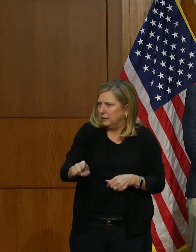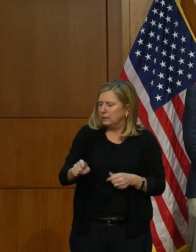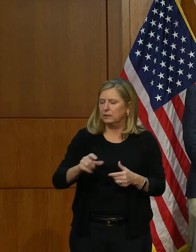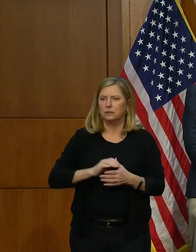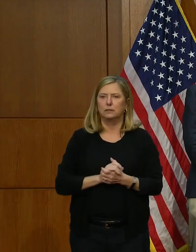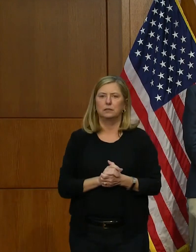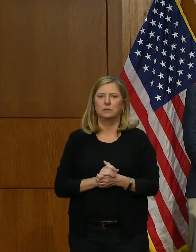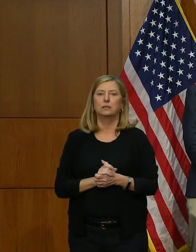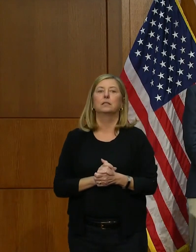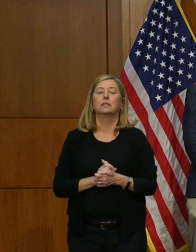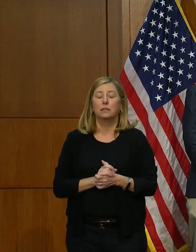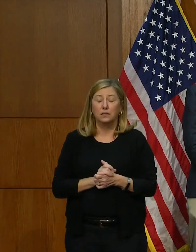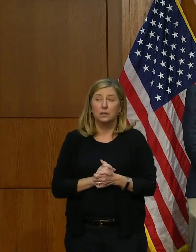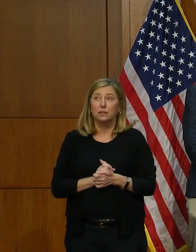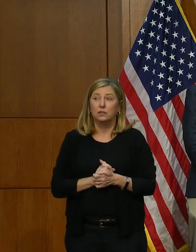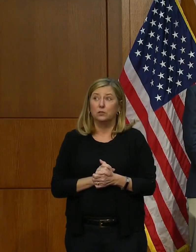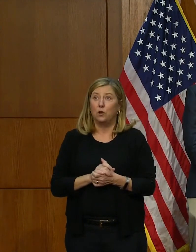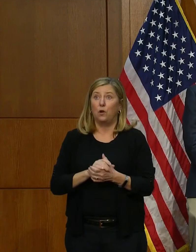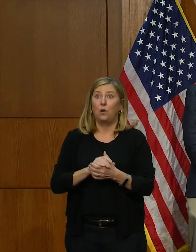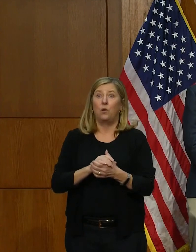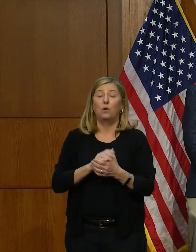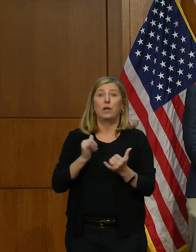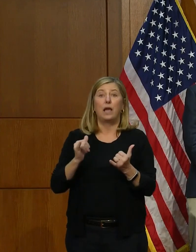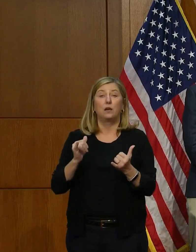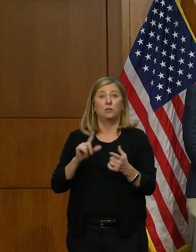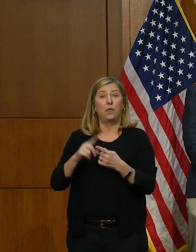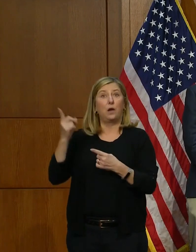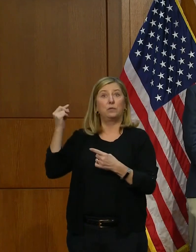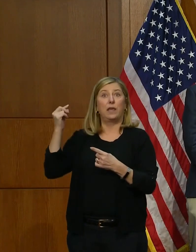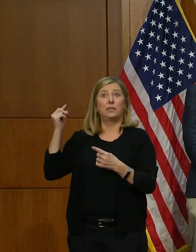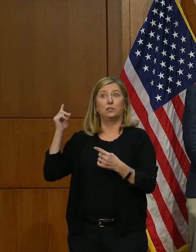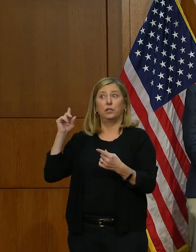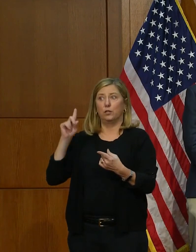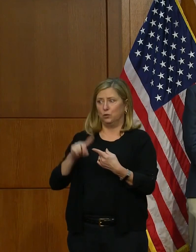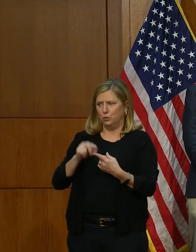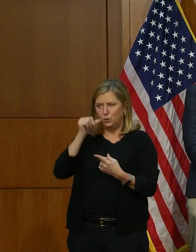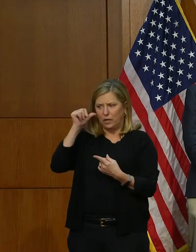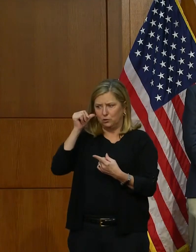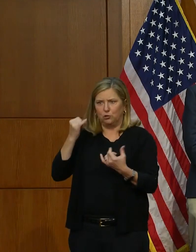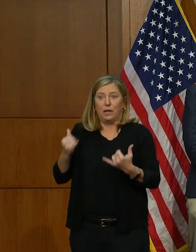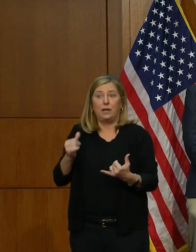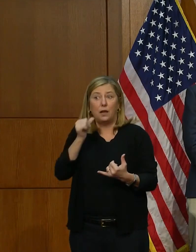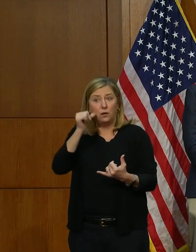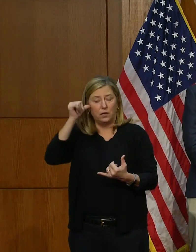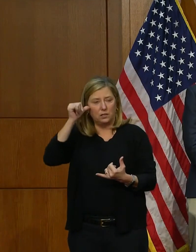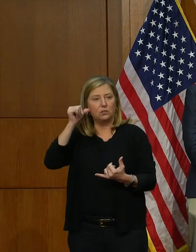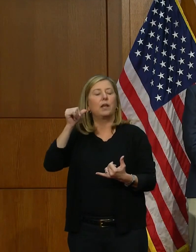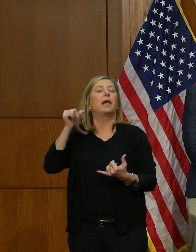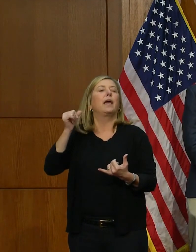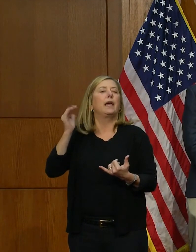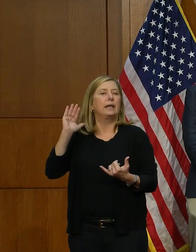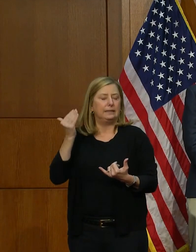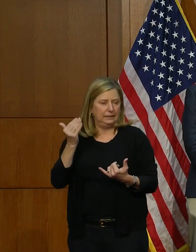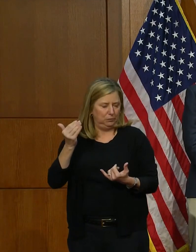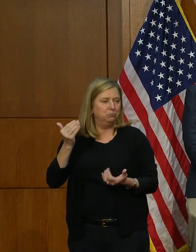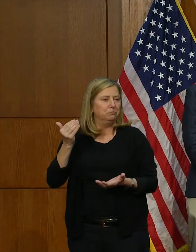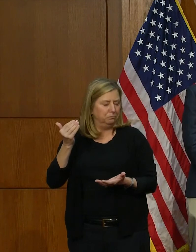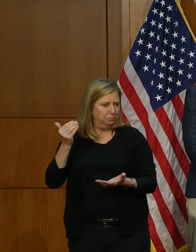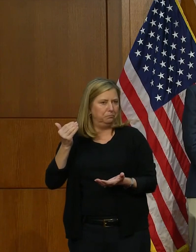TO DEAL WITH FAX WHEN IT COMES TO THIS CASE. SO FAST FORWARD